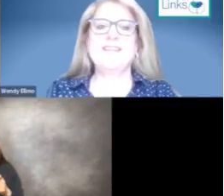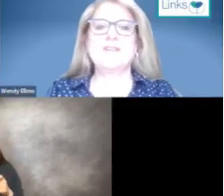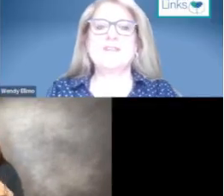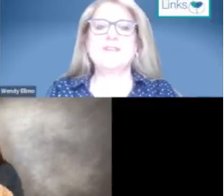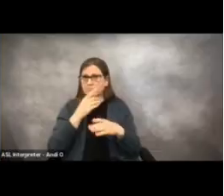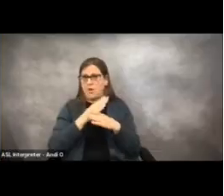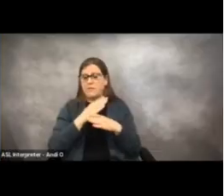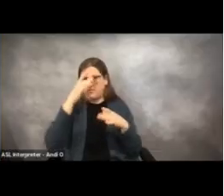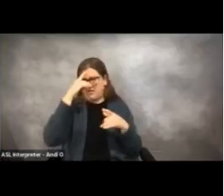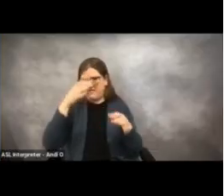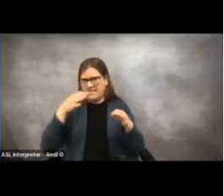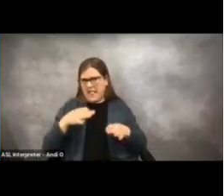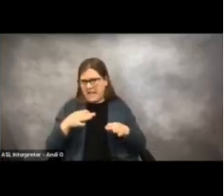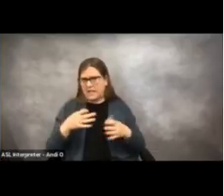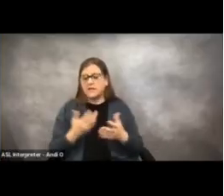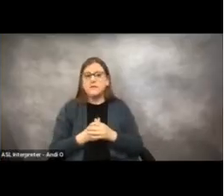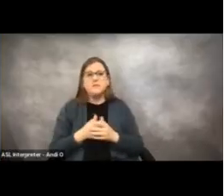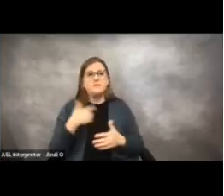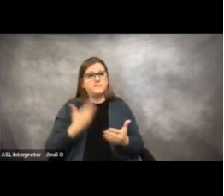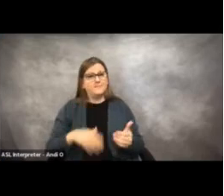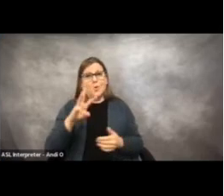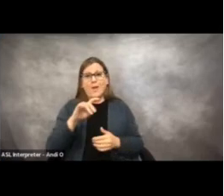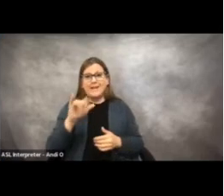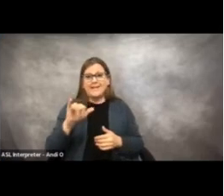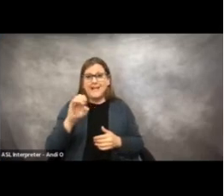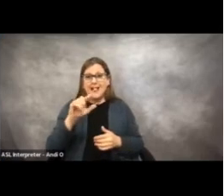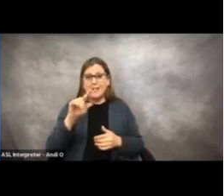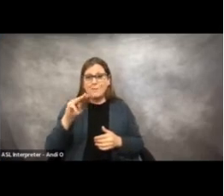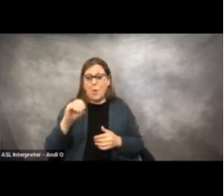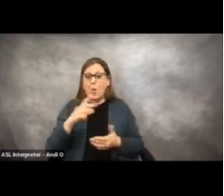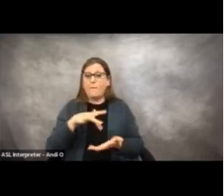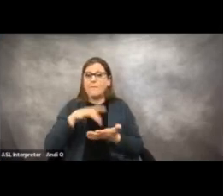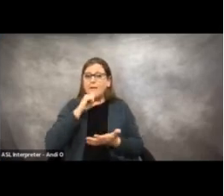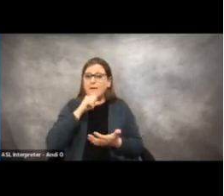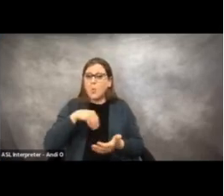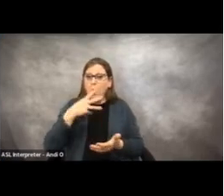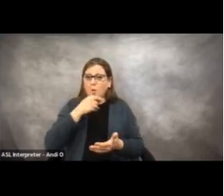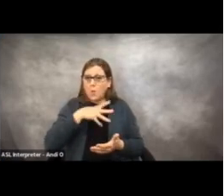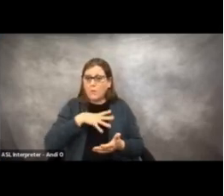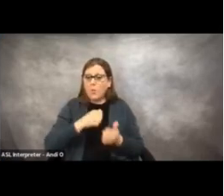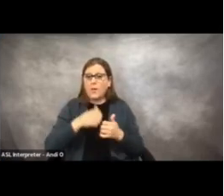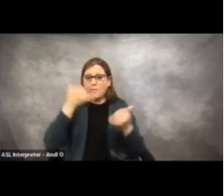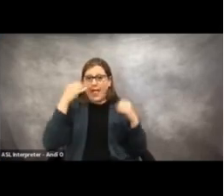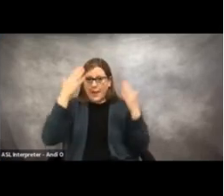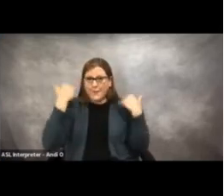Wendy Ellmo: Thank you drew. I am Wendy Ellmo, I'm a middle aged white woman with long blonde hair, and a blue